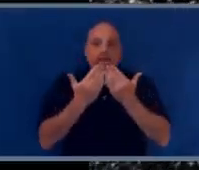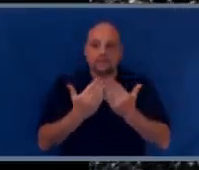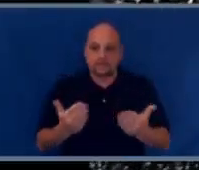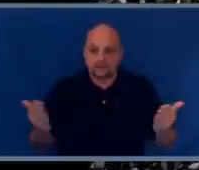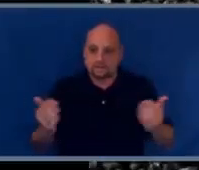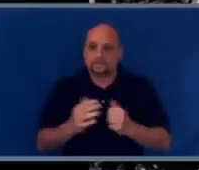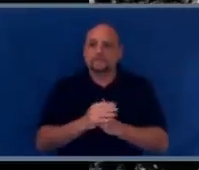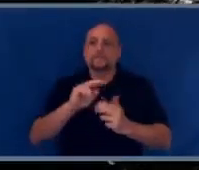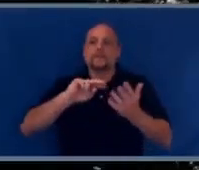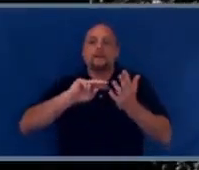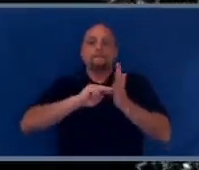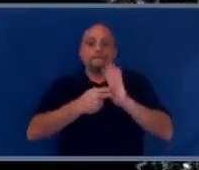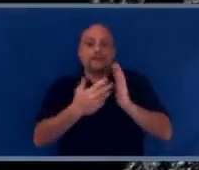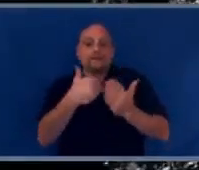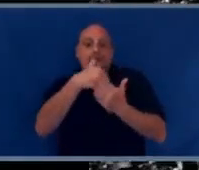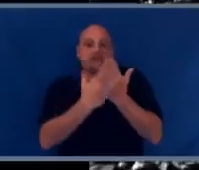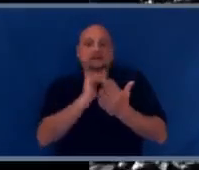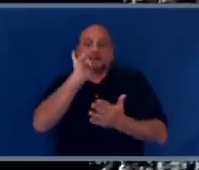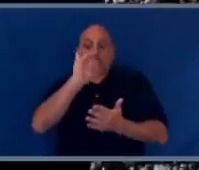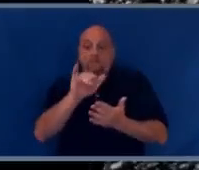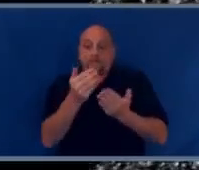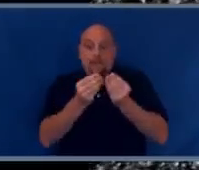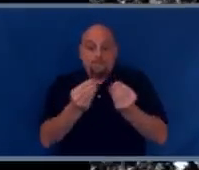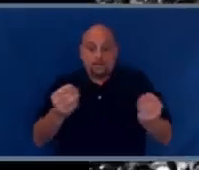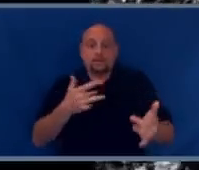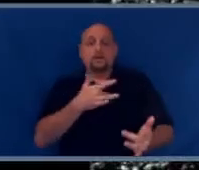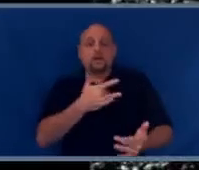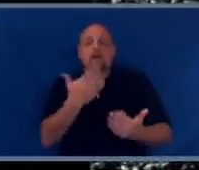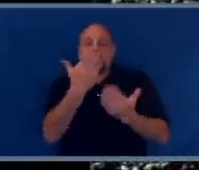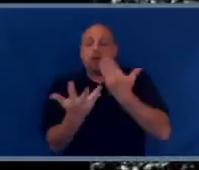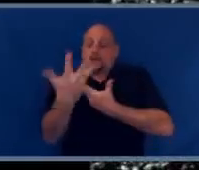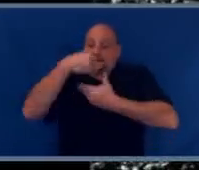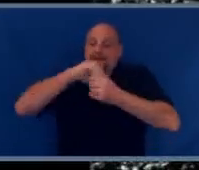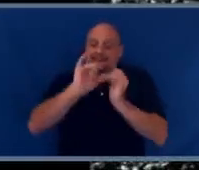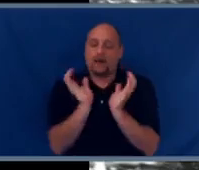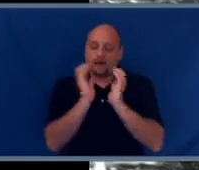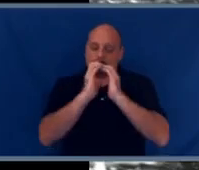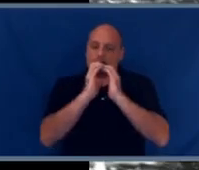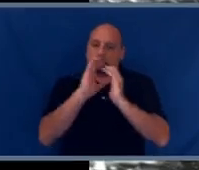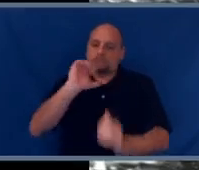SOME OF IT MADE IT INTO THE SAMPLING MECHANISM.